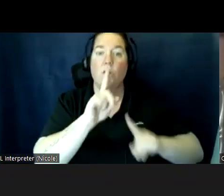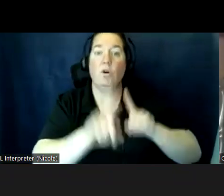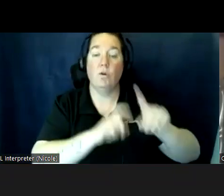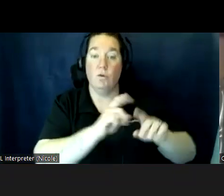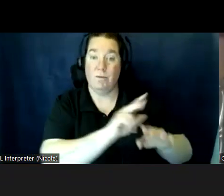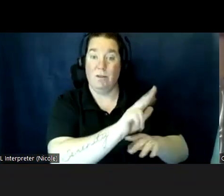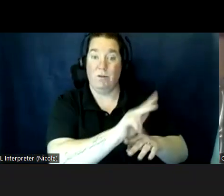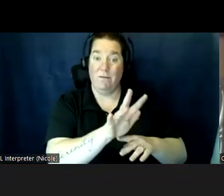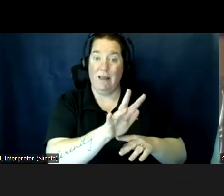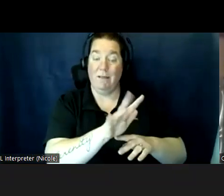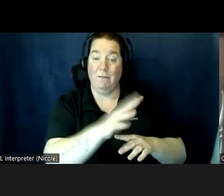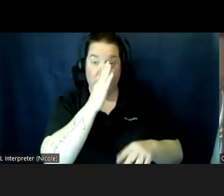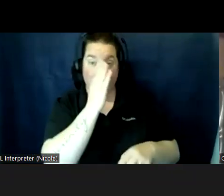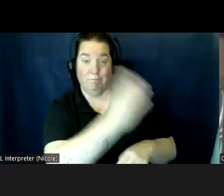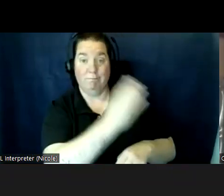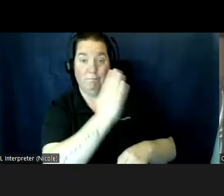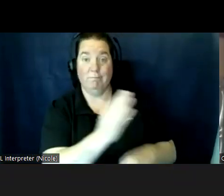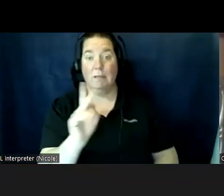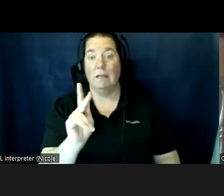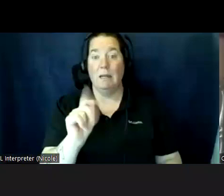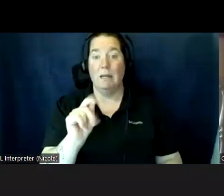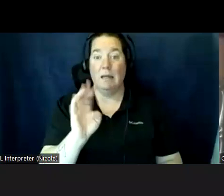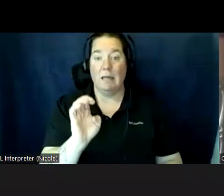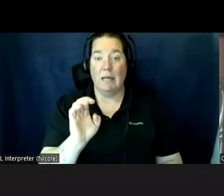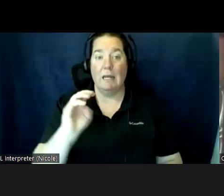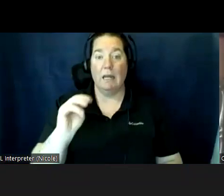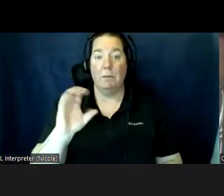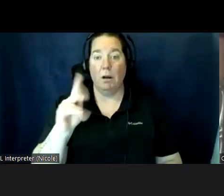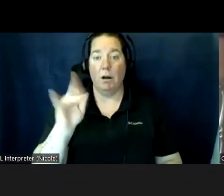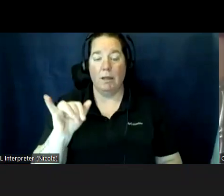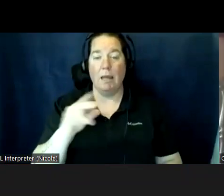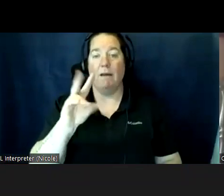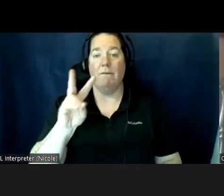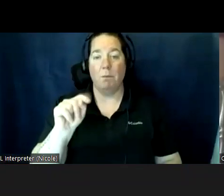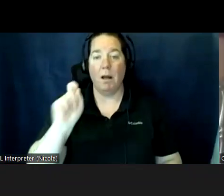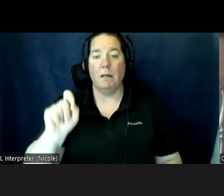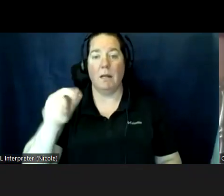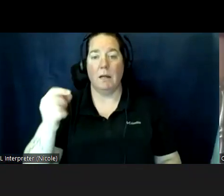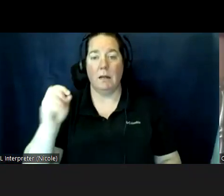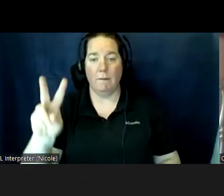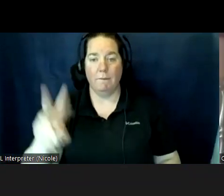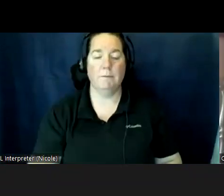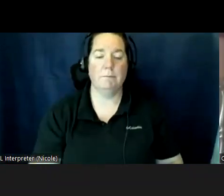can be directed to Katie.McCarthy@vermont.gov. Thank you. We have another one.